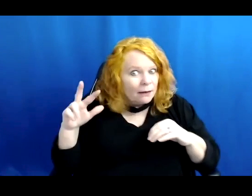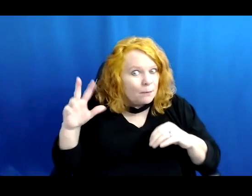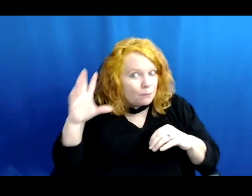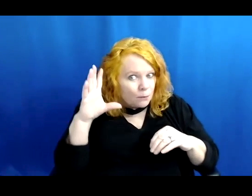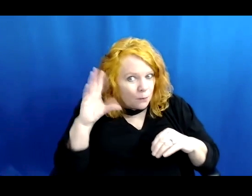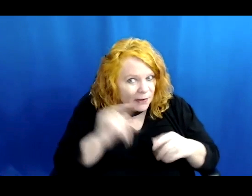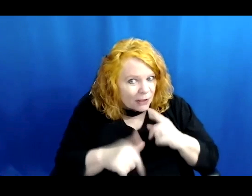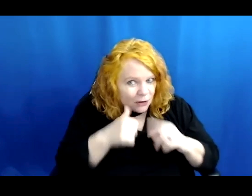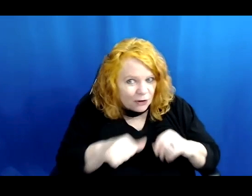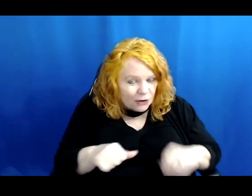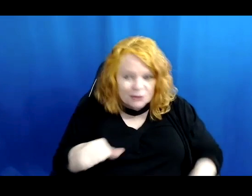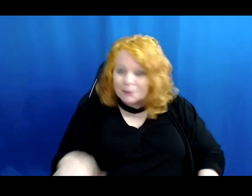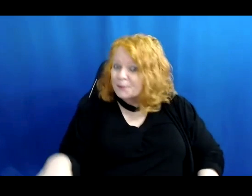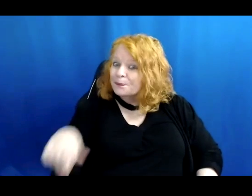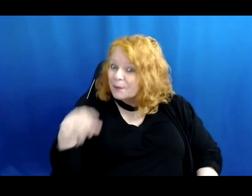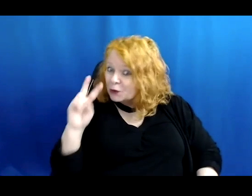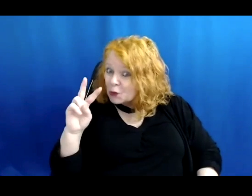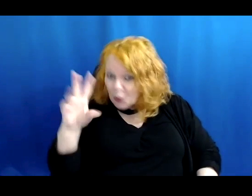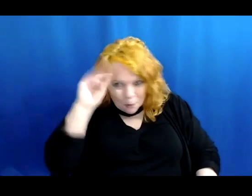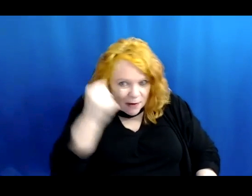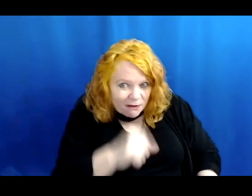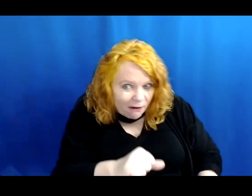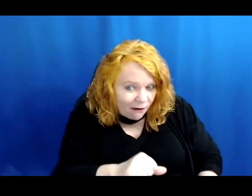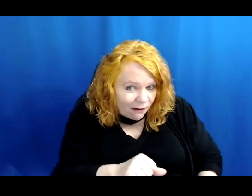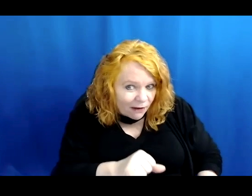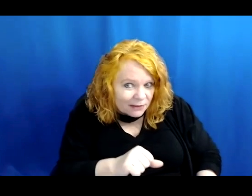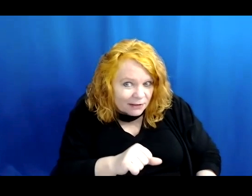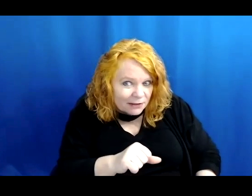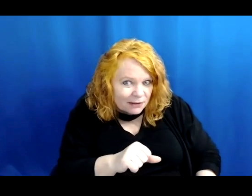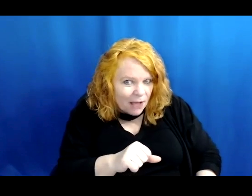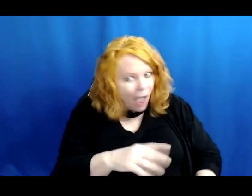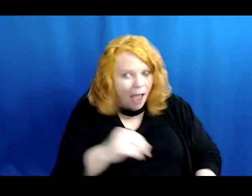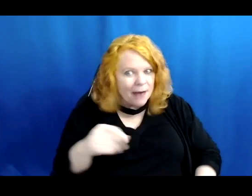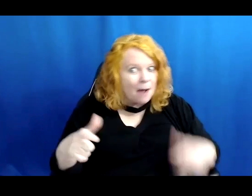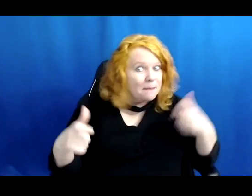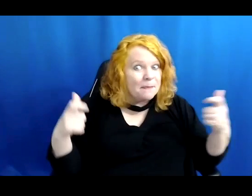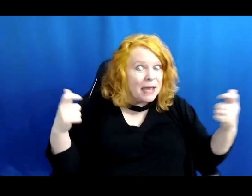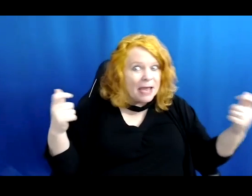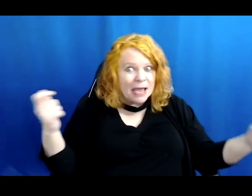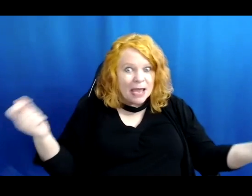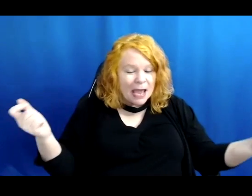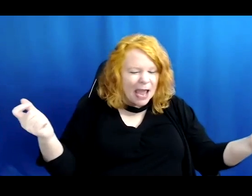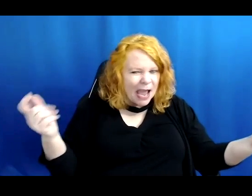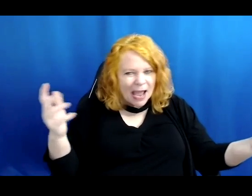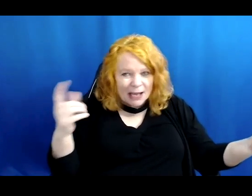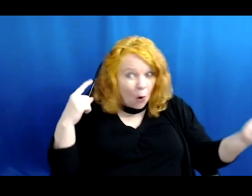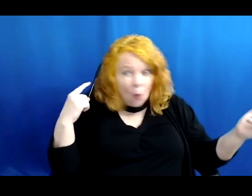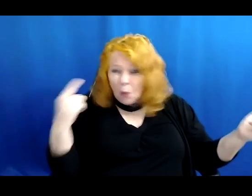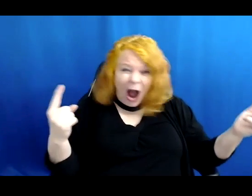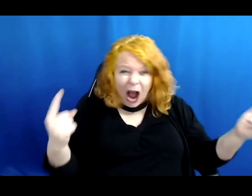Three, boys and girls. Two, boys and girls.